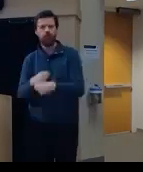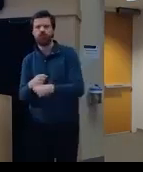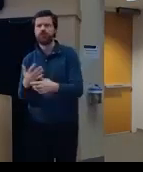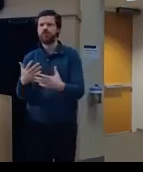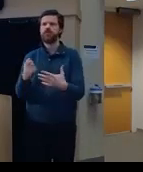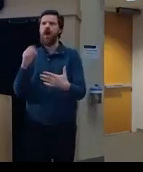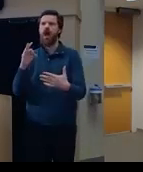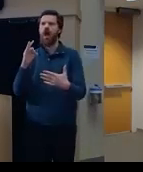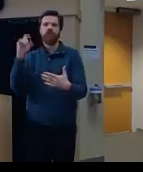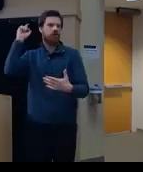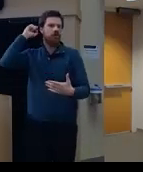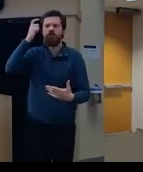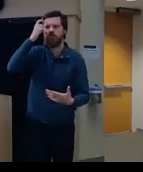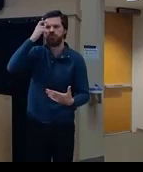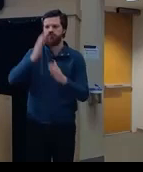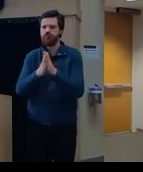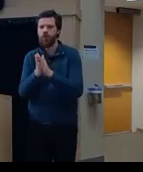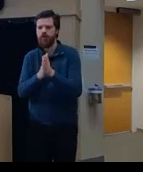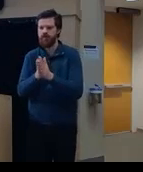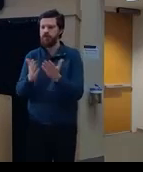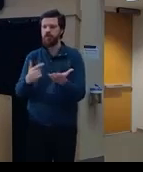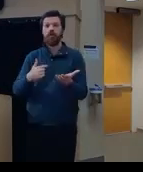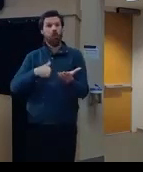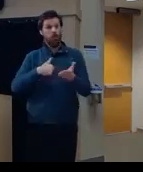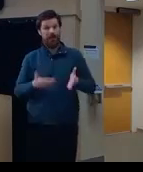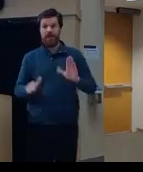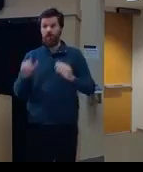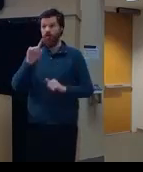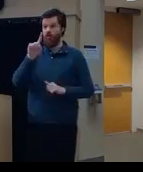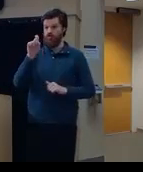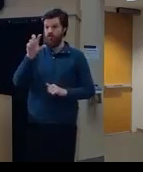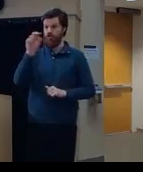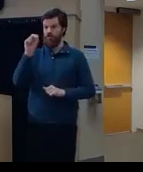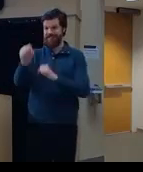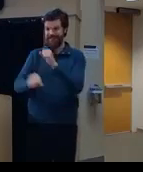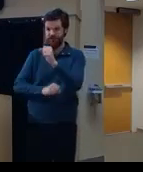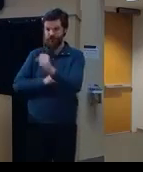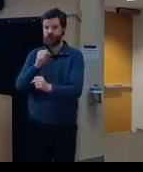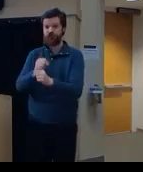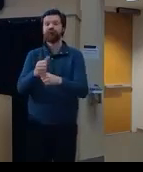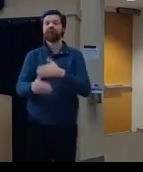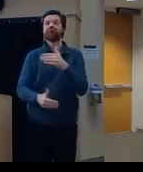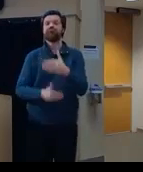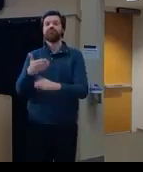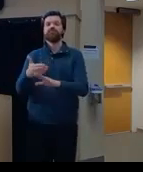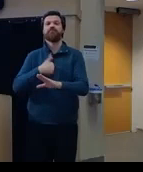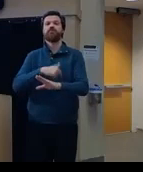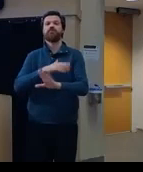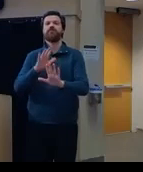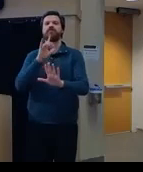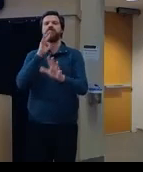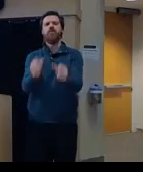of conscious motivations that we would allow 130 years uh to pass by before we examine ourselves